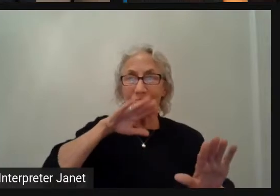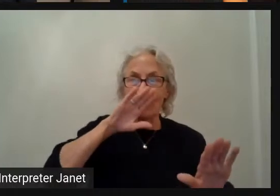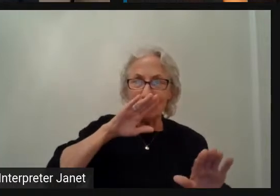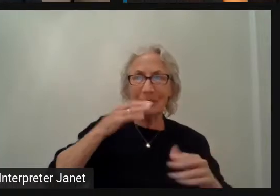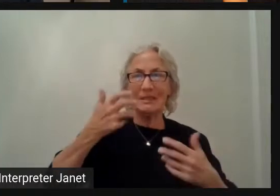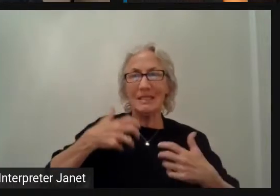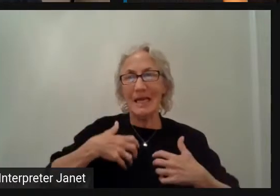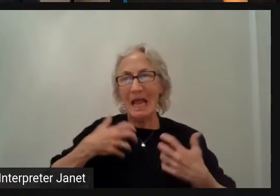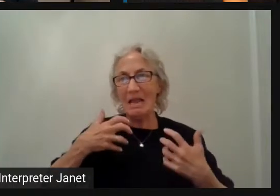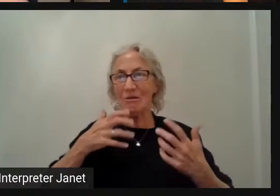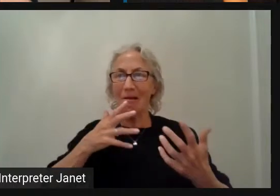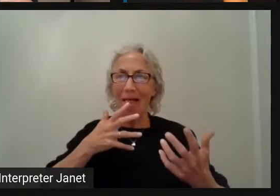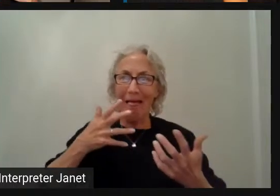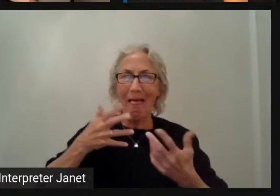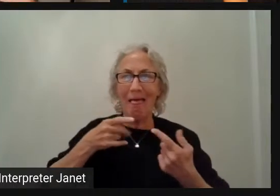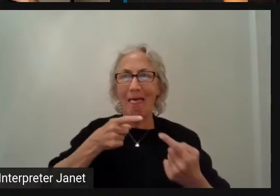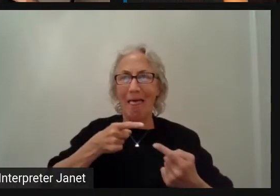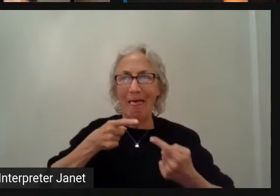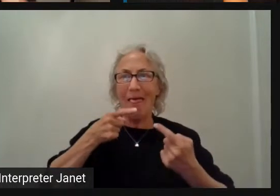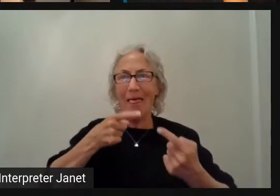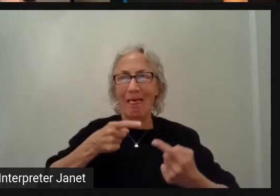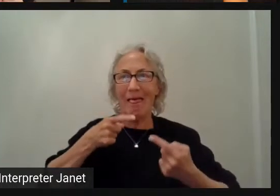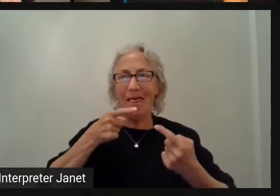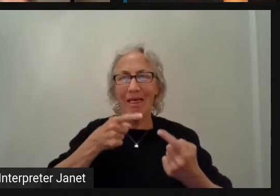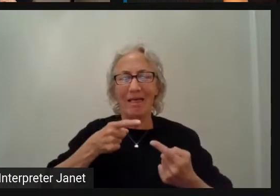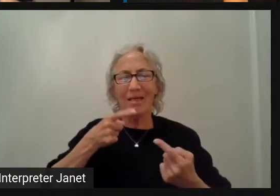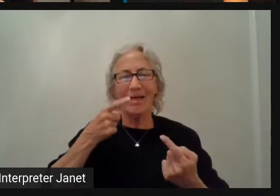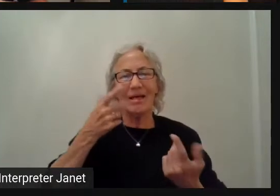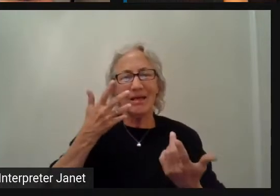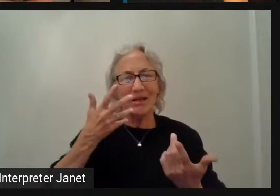I mean … quite quickly after the first frustration phase and